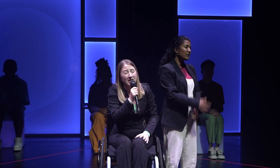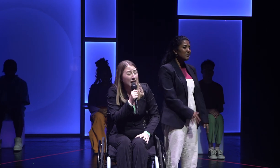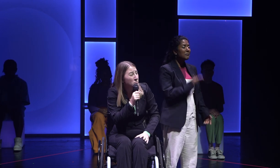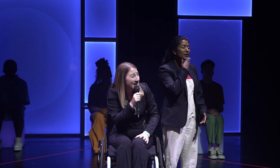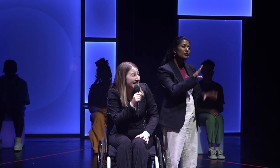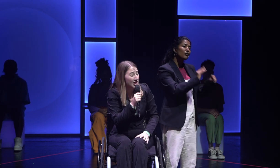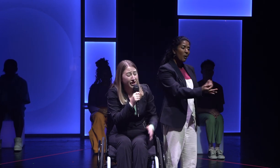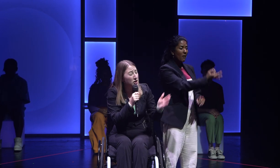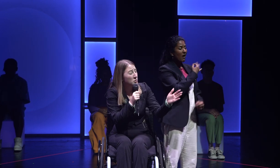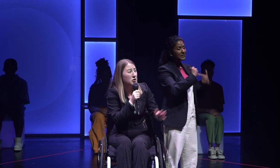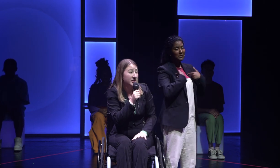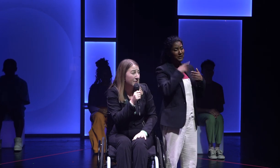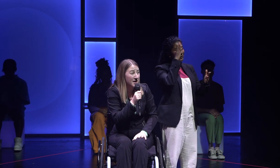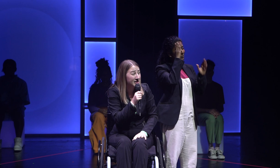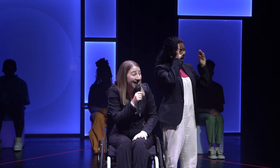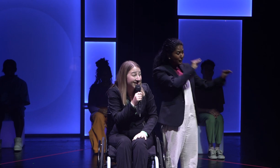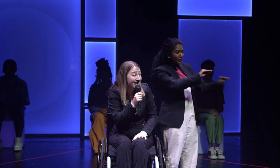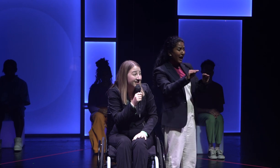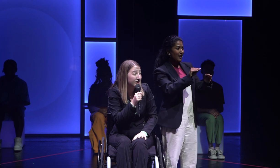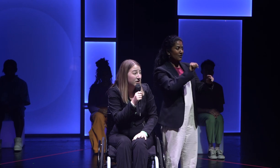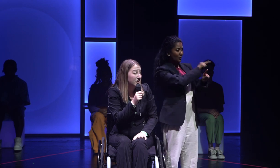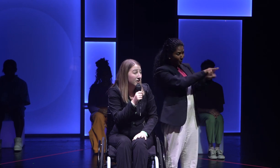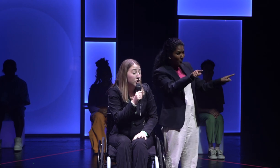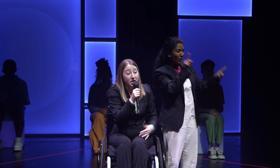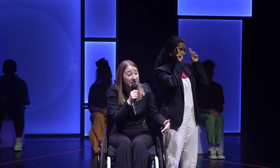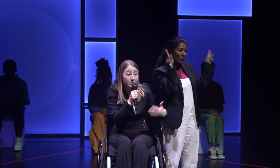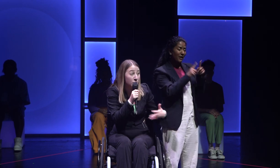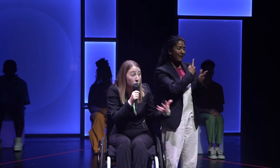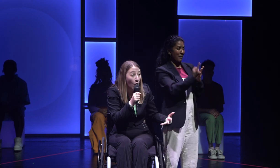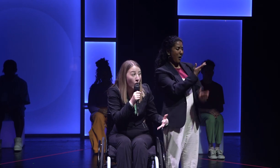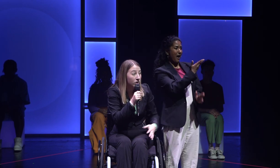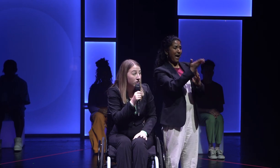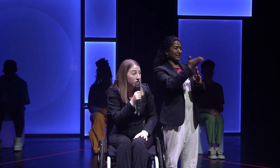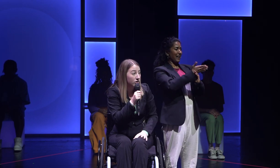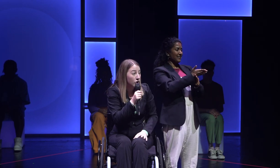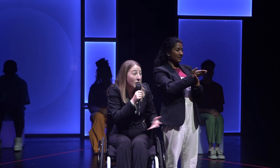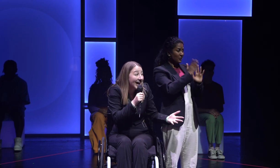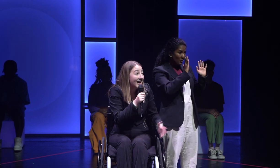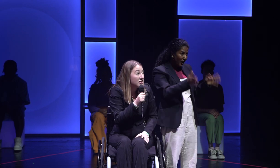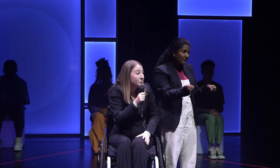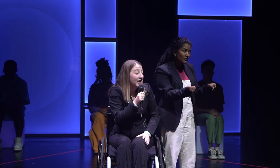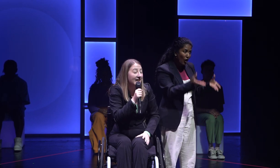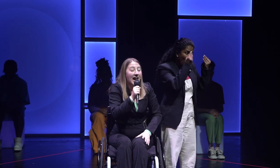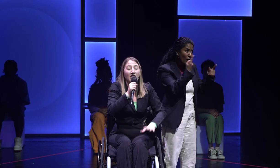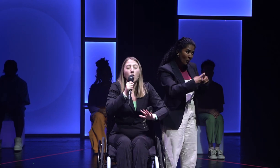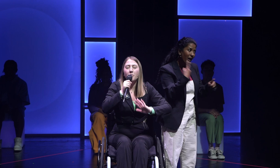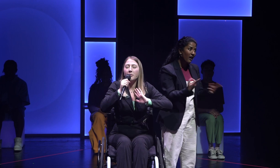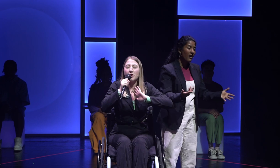but don't rely on me to educate you and your staff around access cos you need to be doing more, quicker. And I know you probably don't